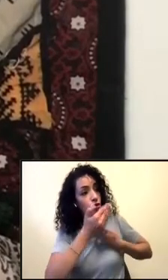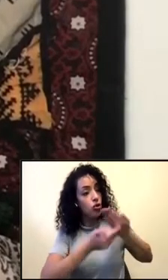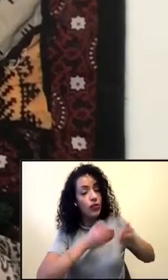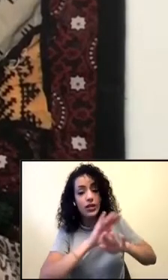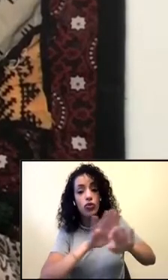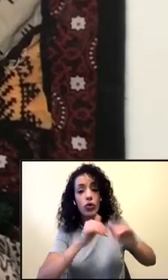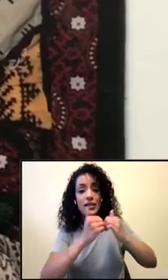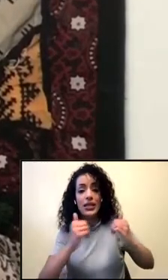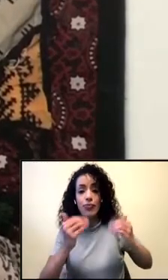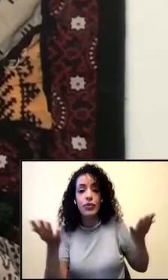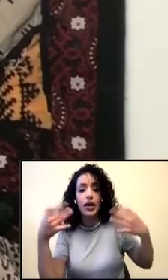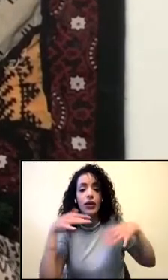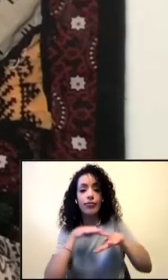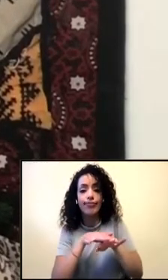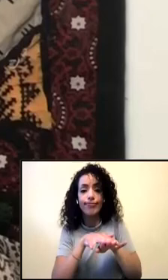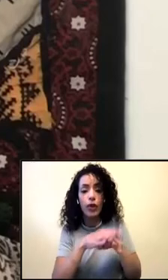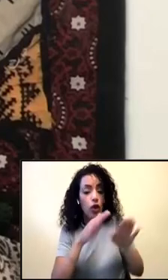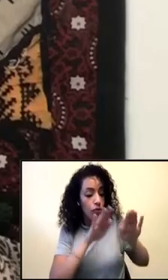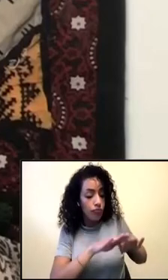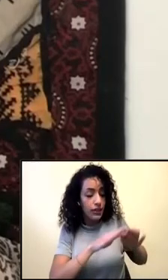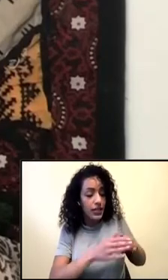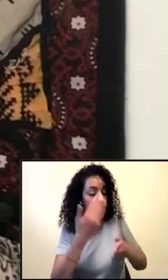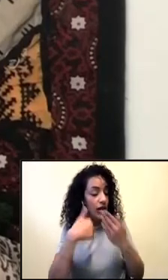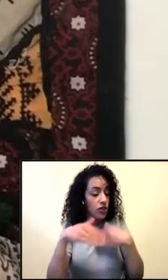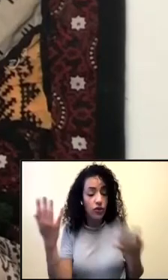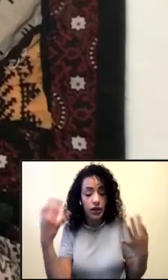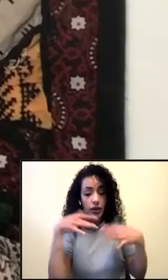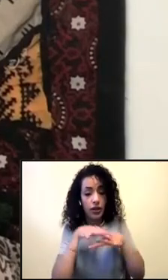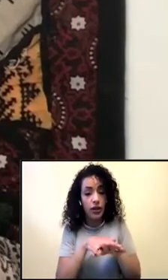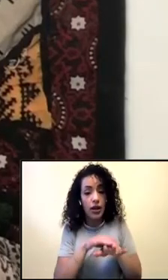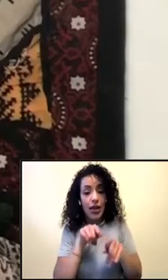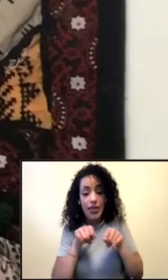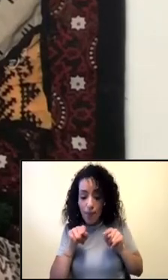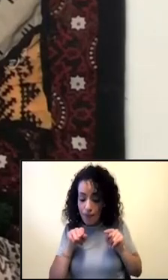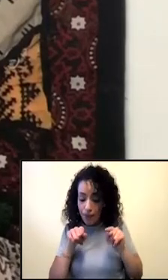they're part of British history and they're parallel and alongside and there's a lot of